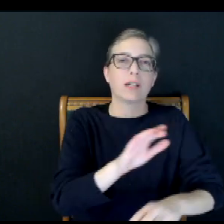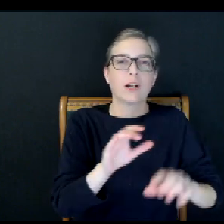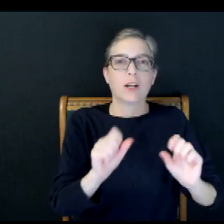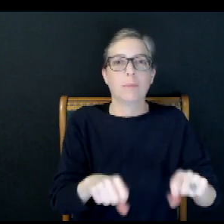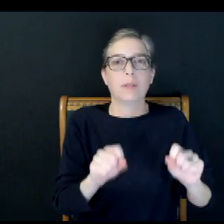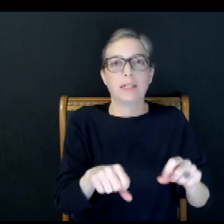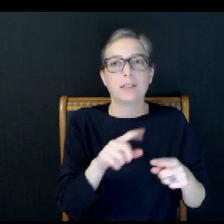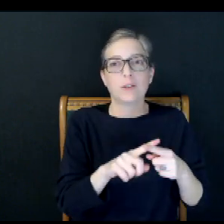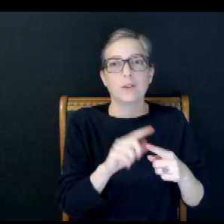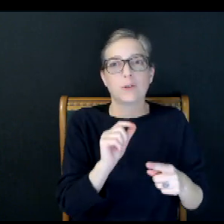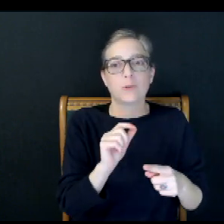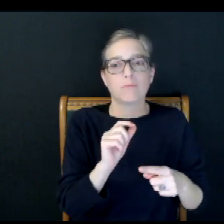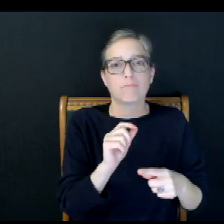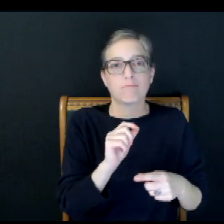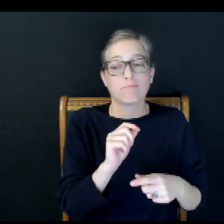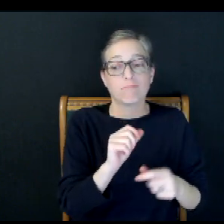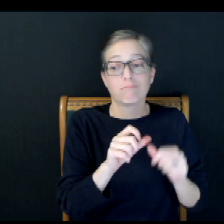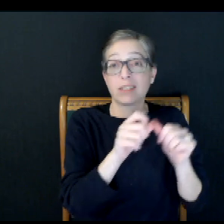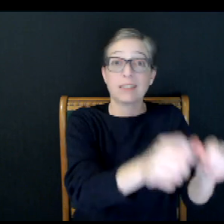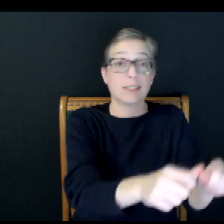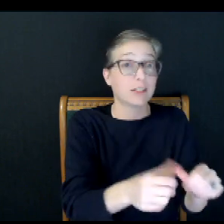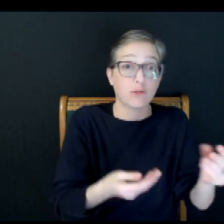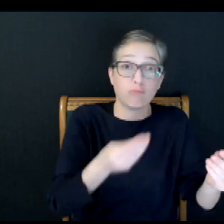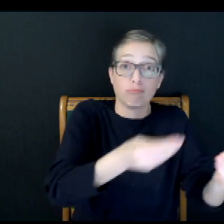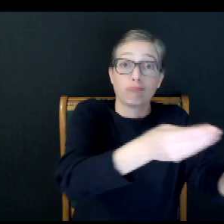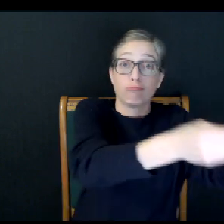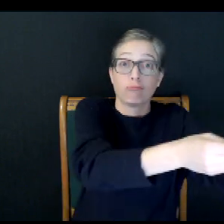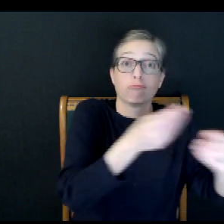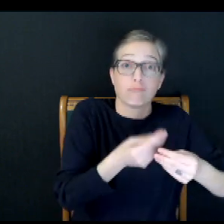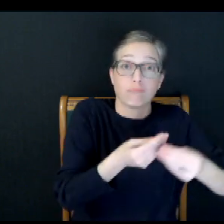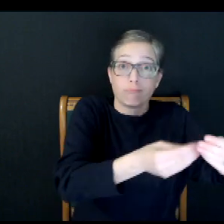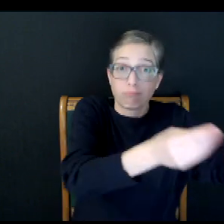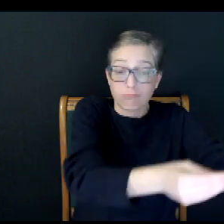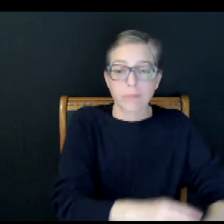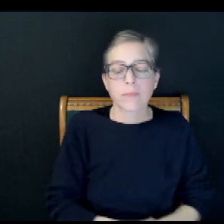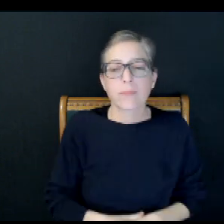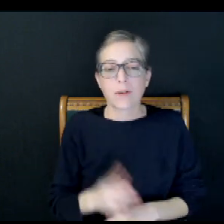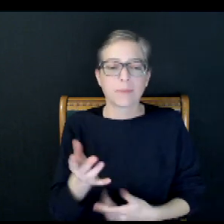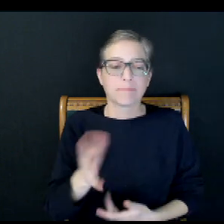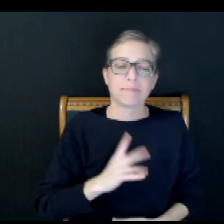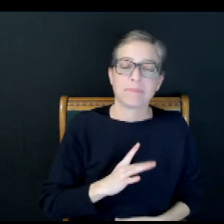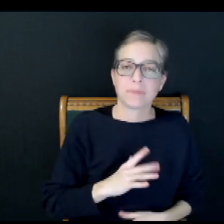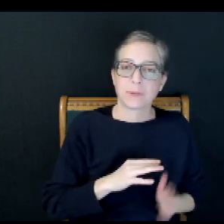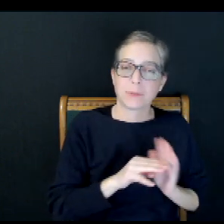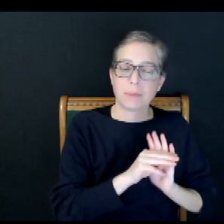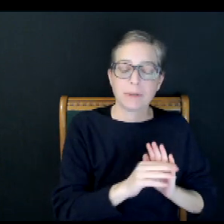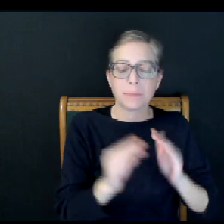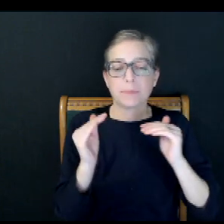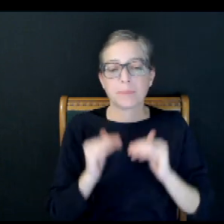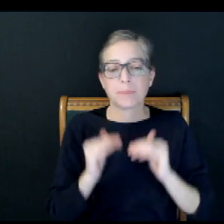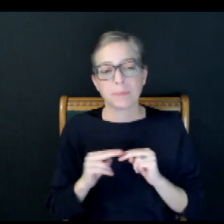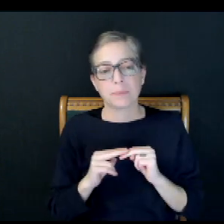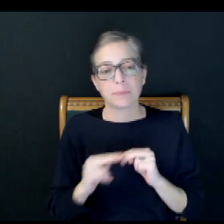about resources and future partnership. It was a pretty cool model. Next slide, These are